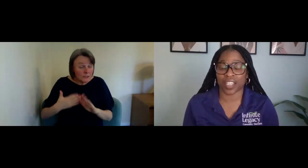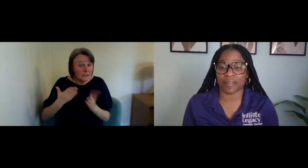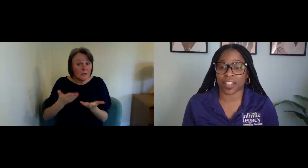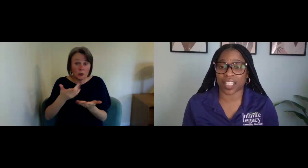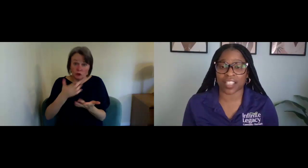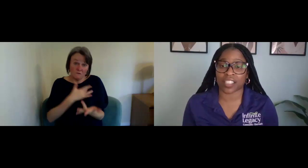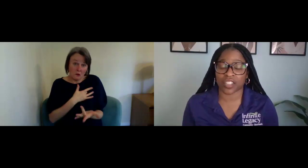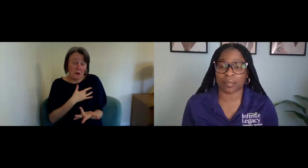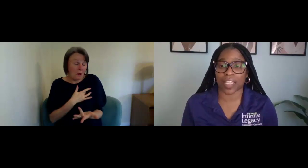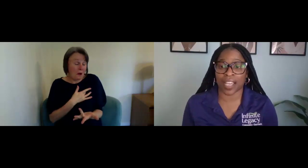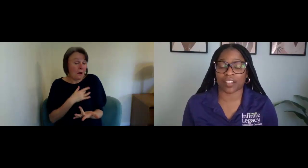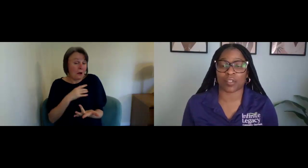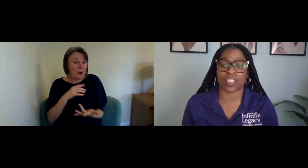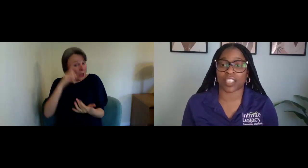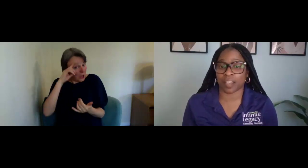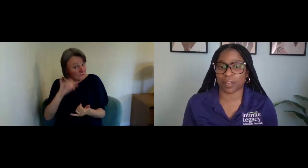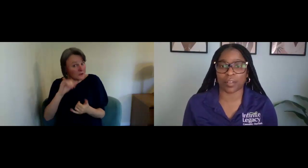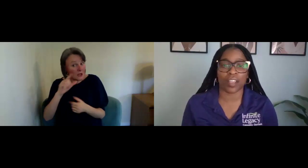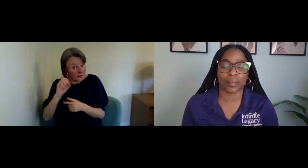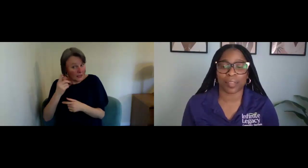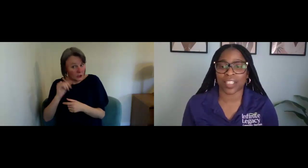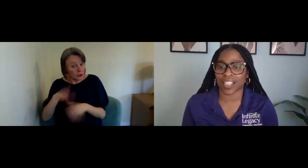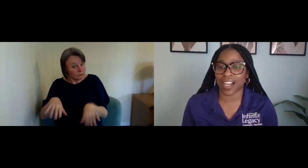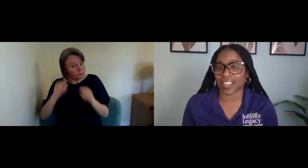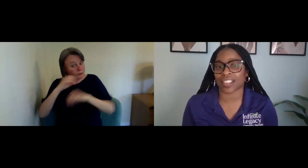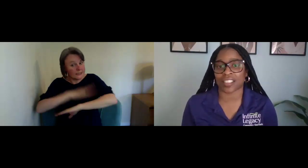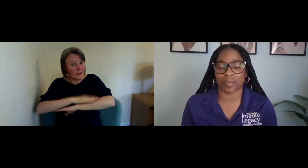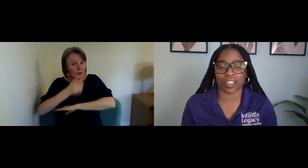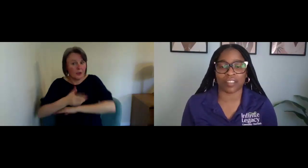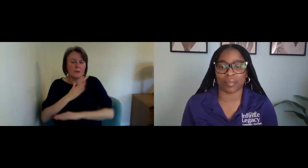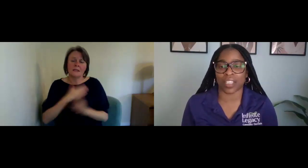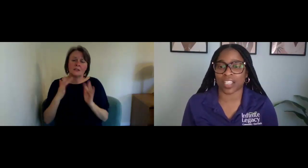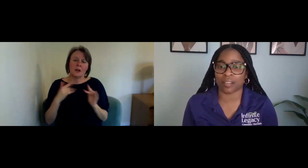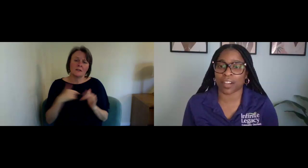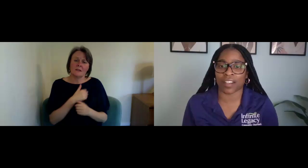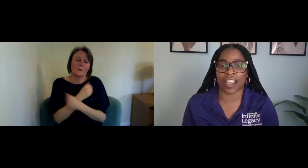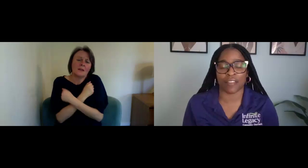Infinite Legacy should be at it and host a table, please contact us. We love to be anywhere and